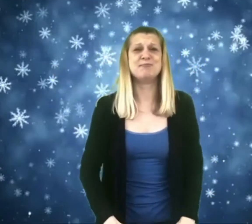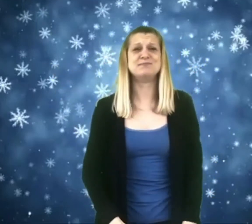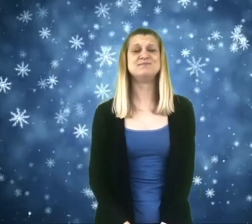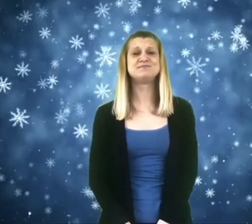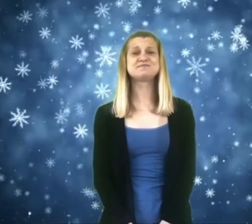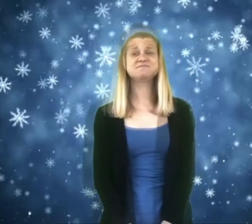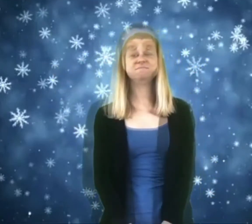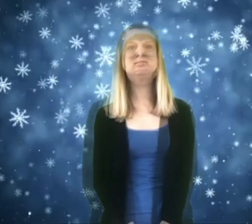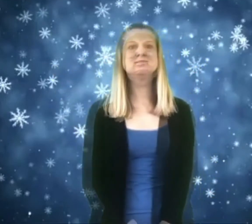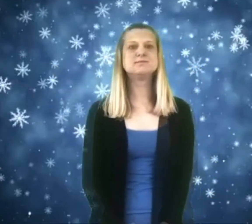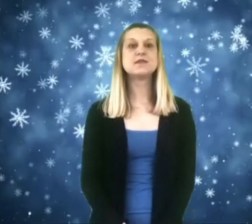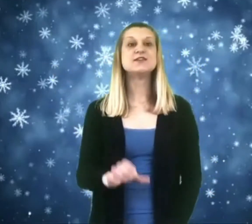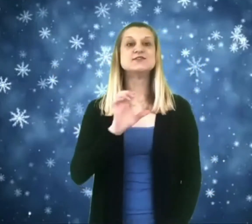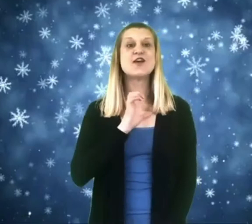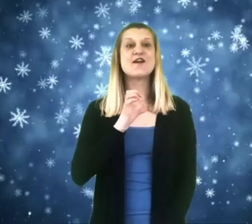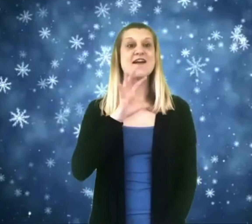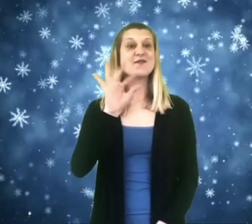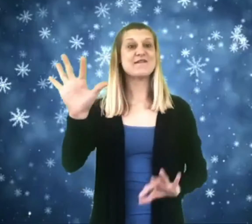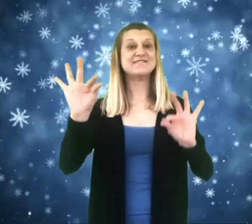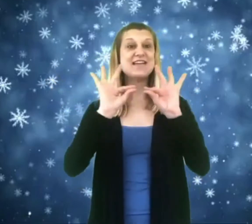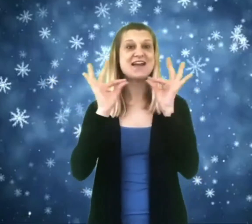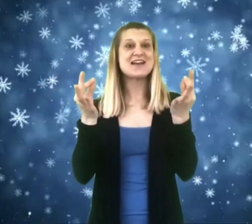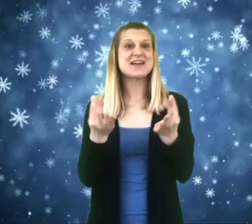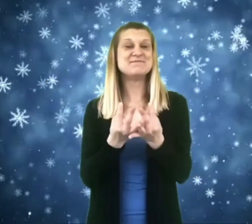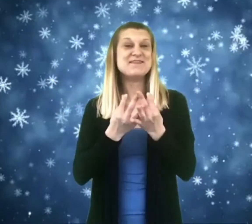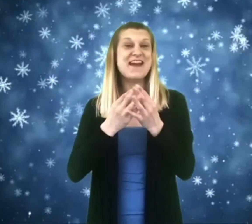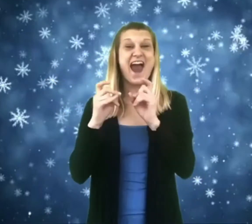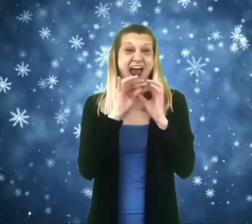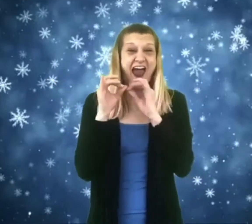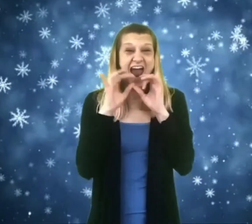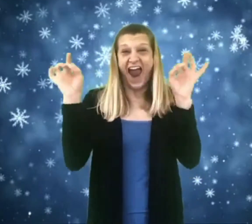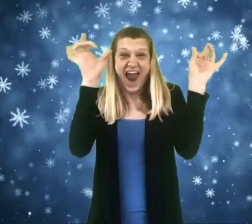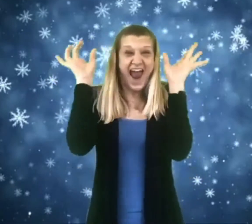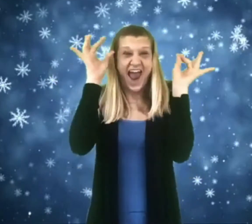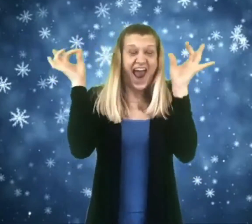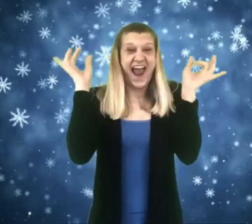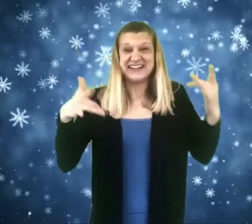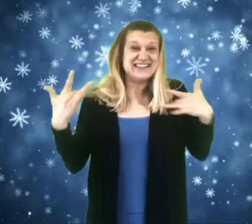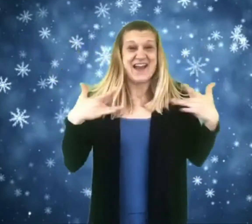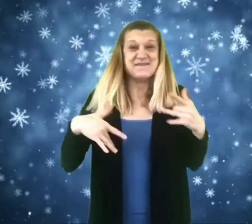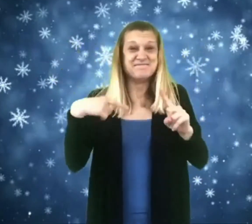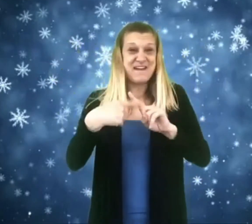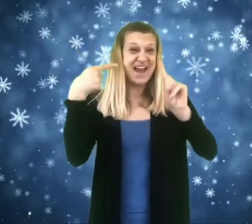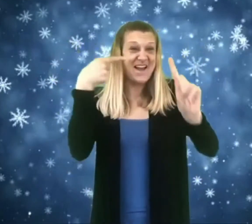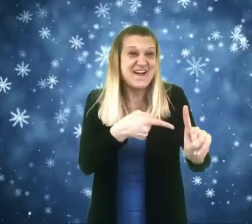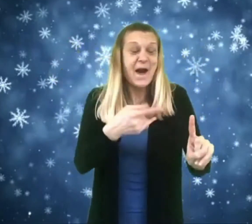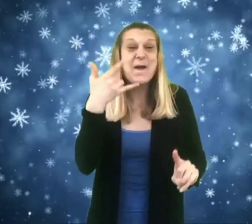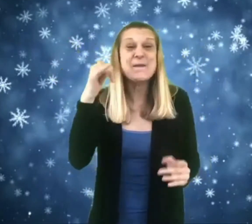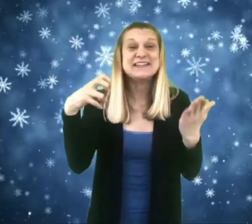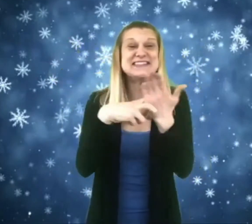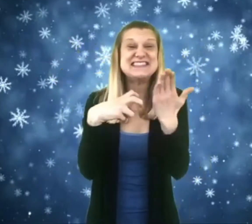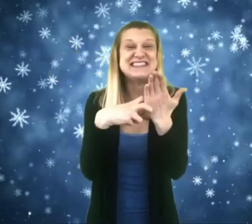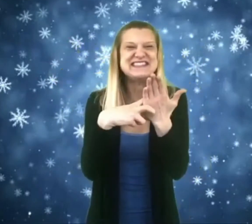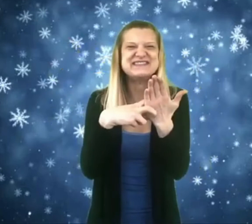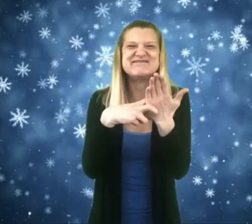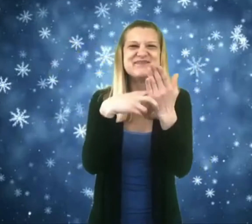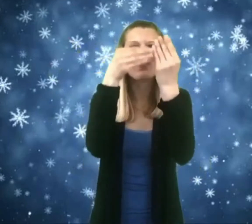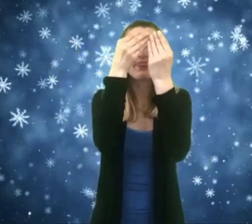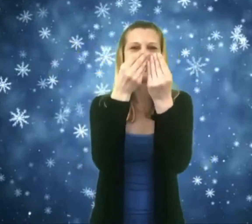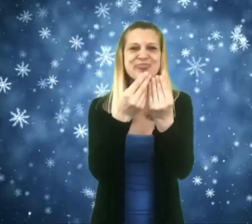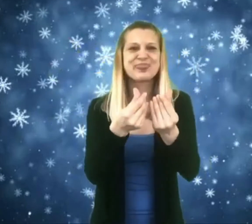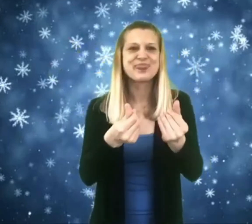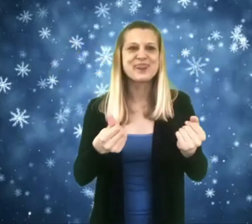The excitement over the Golden Tickets had long since been forgotten.